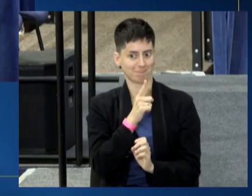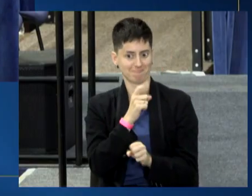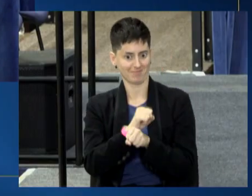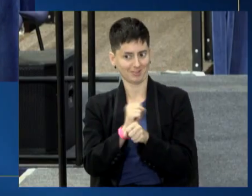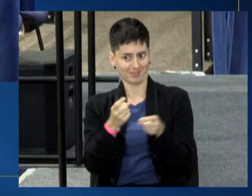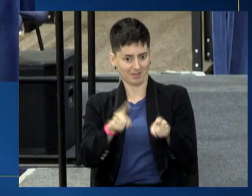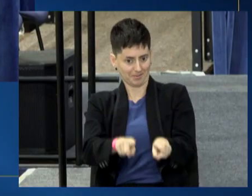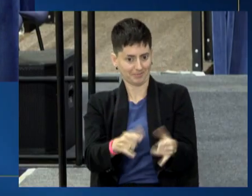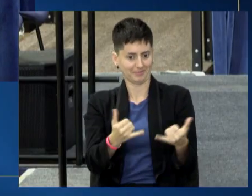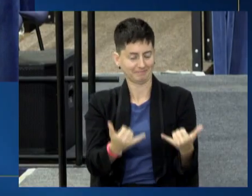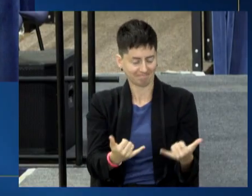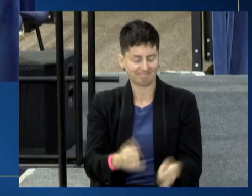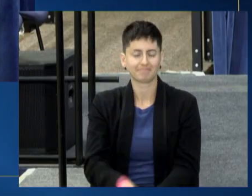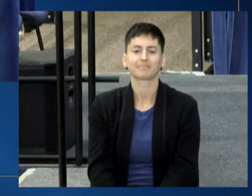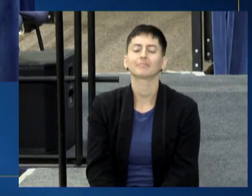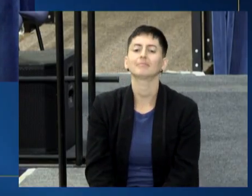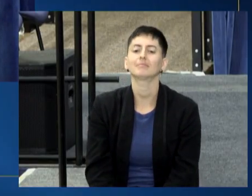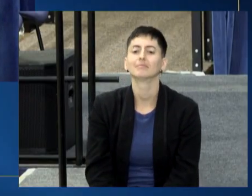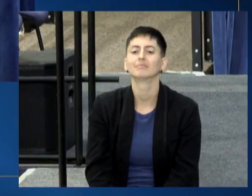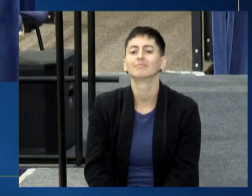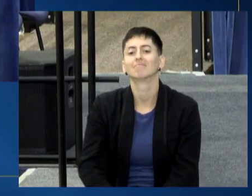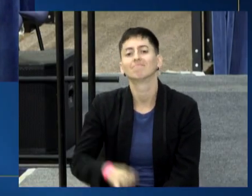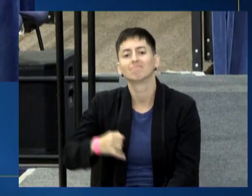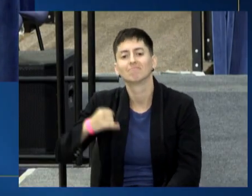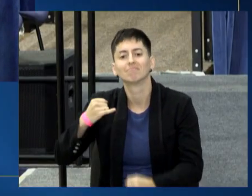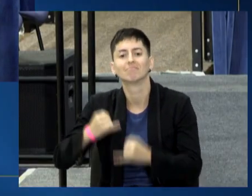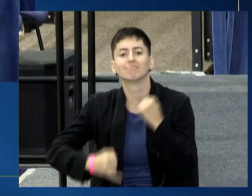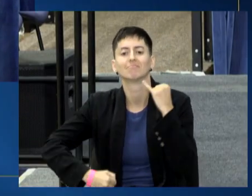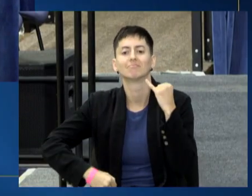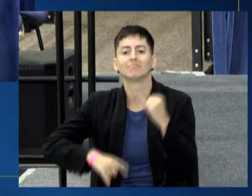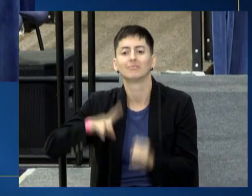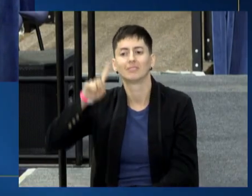did not recognize our co-host. The government is just one leg in this three-legged stool.